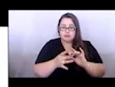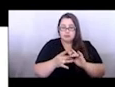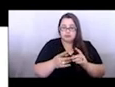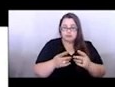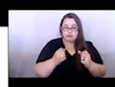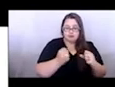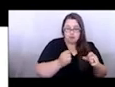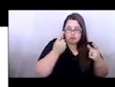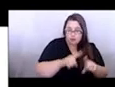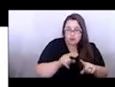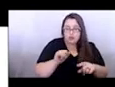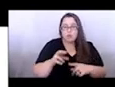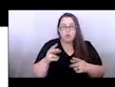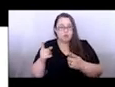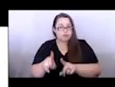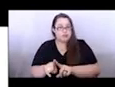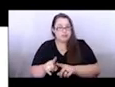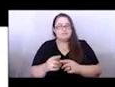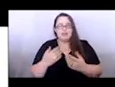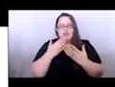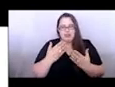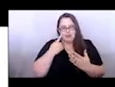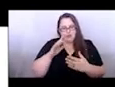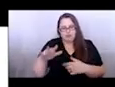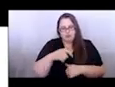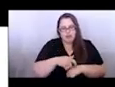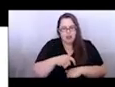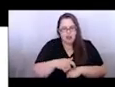Thank you guys for taking the time and accepting some of the tips